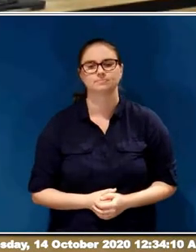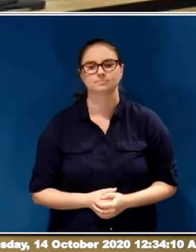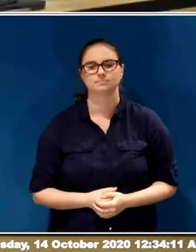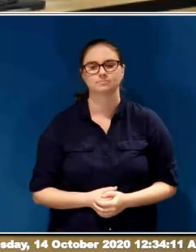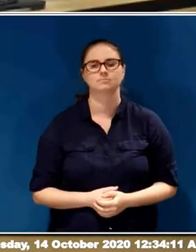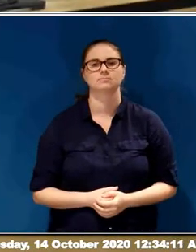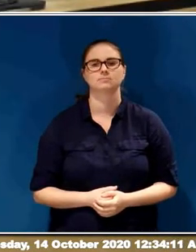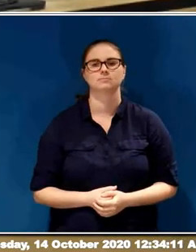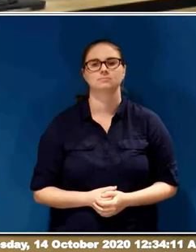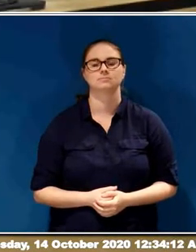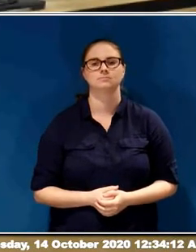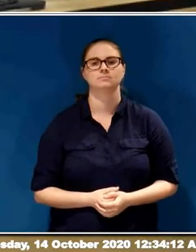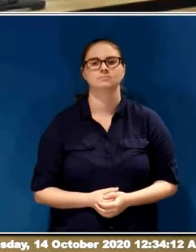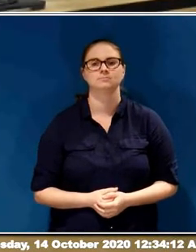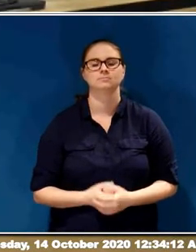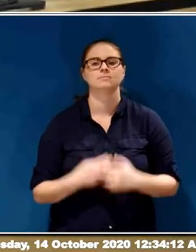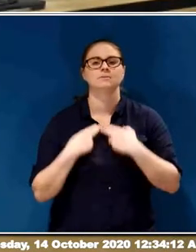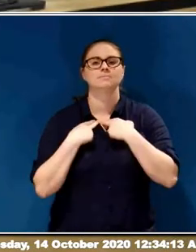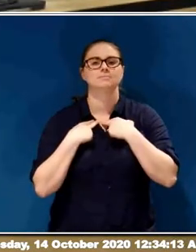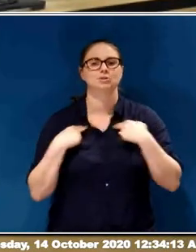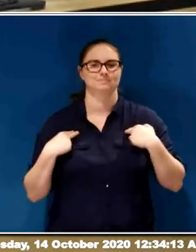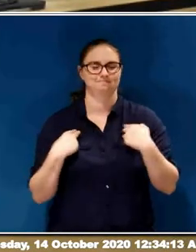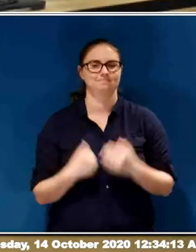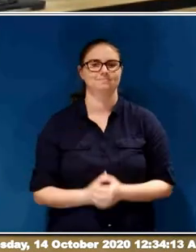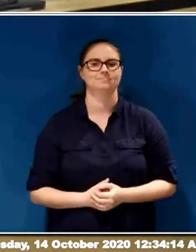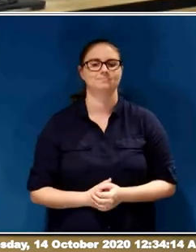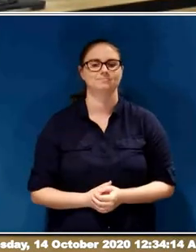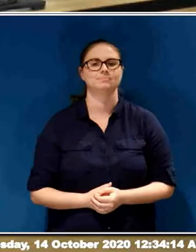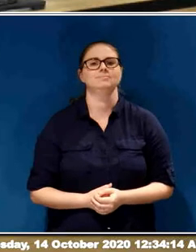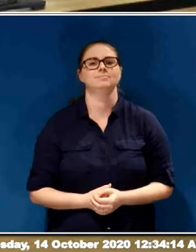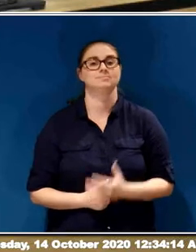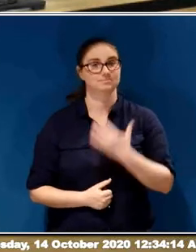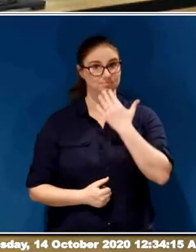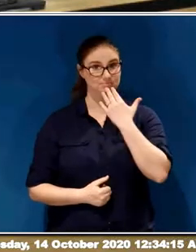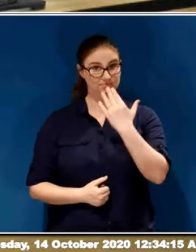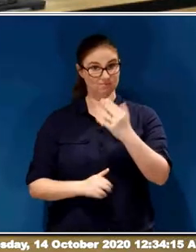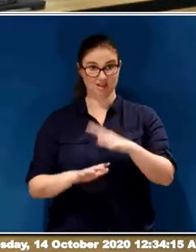anything in addition you wanted to say about that schematic?